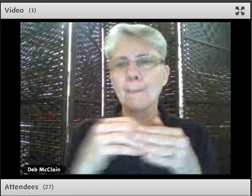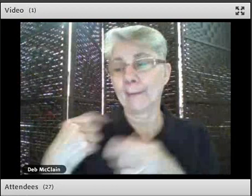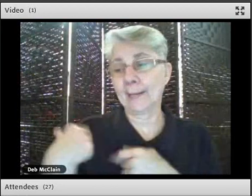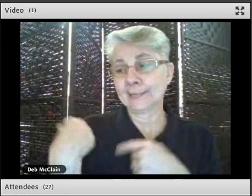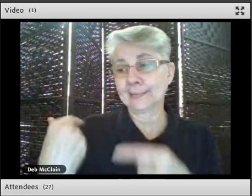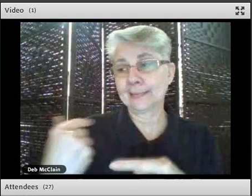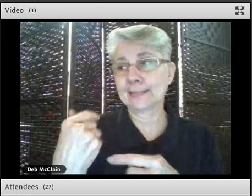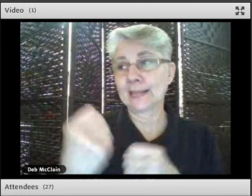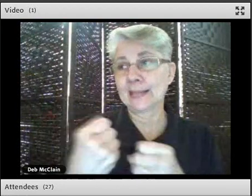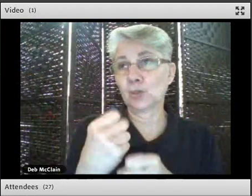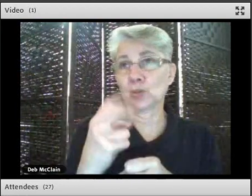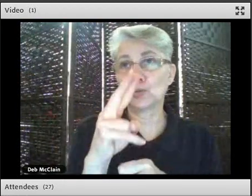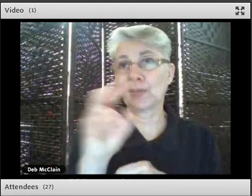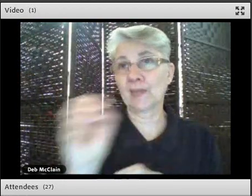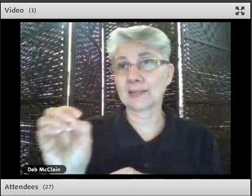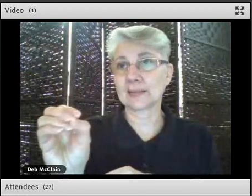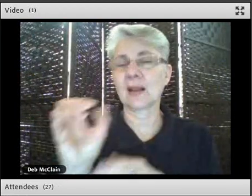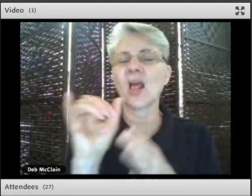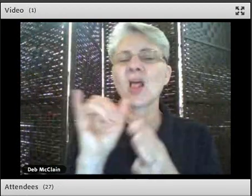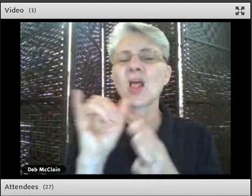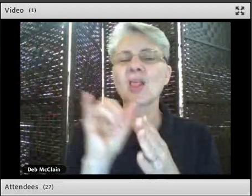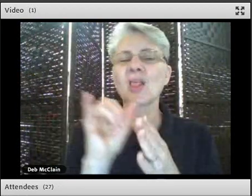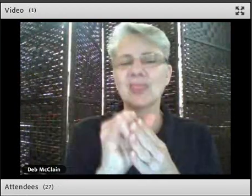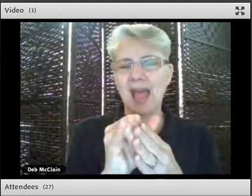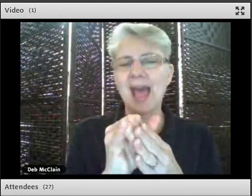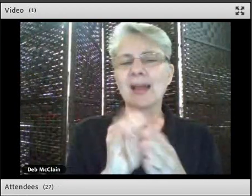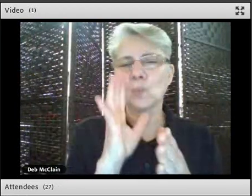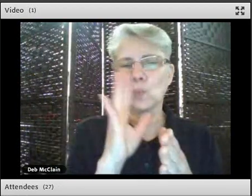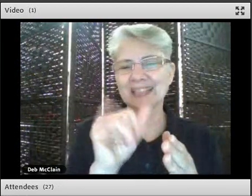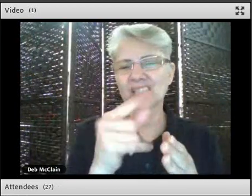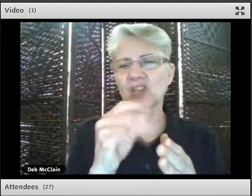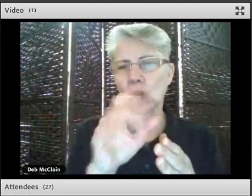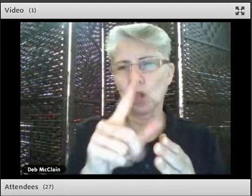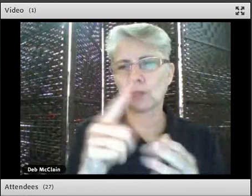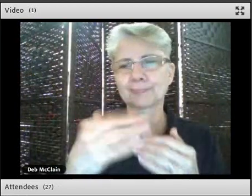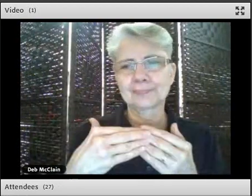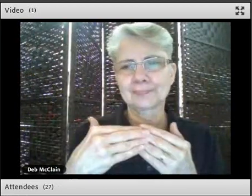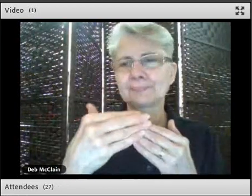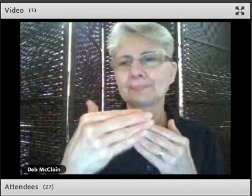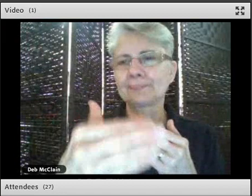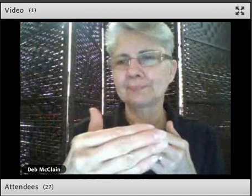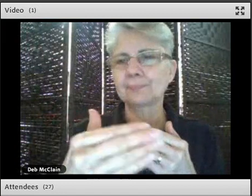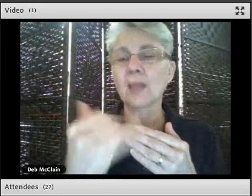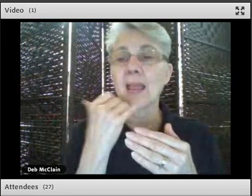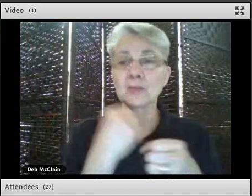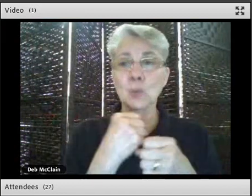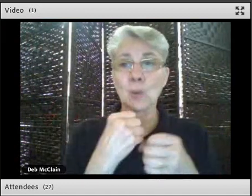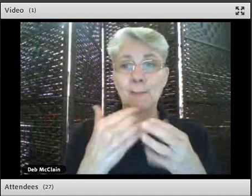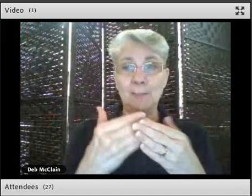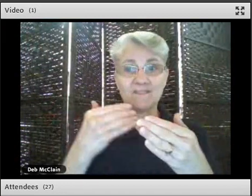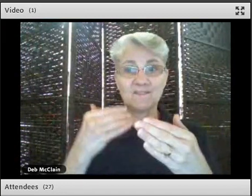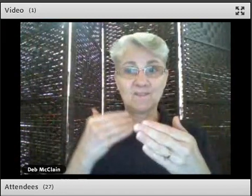If it was created before 2000, if it was in the '90s, it probably was digital in the later part.